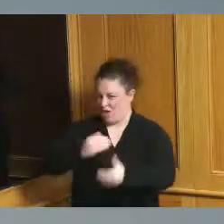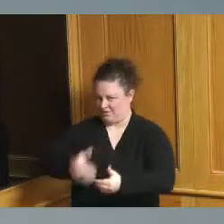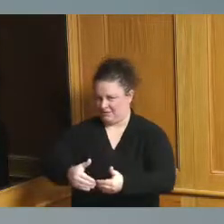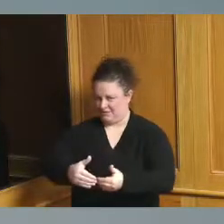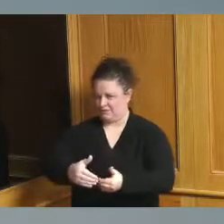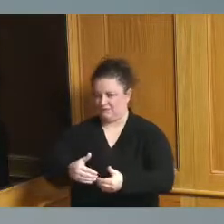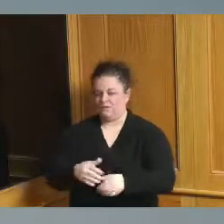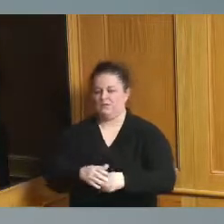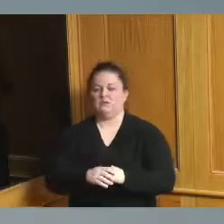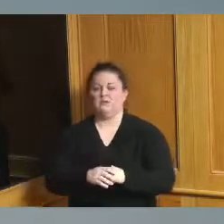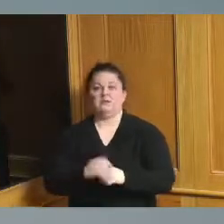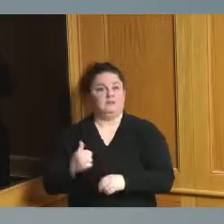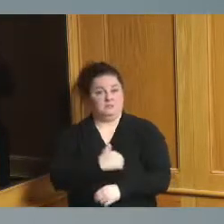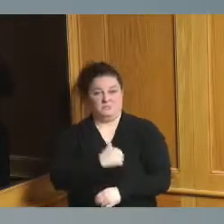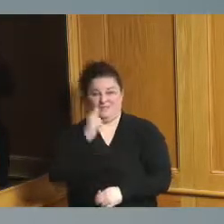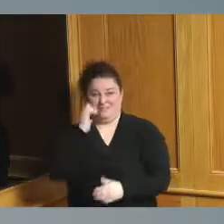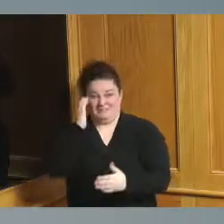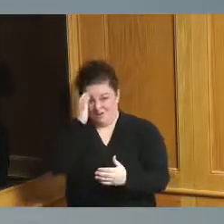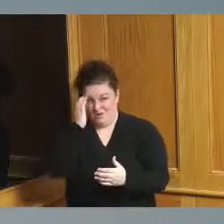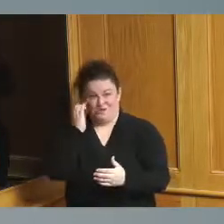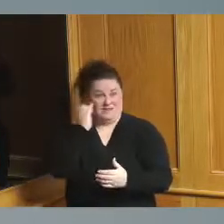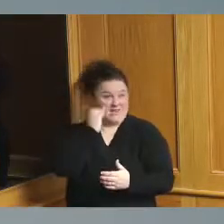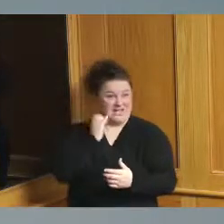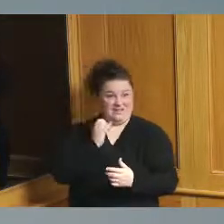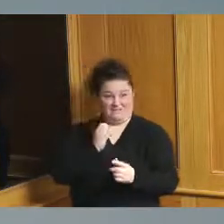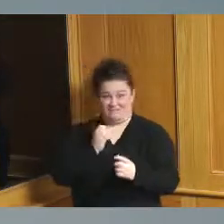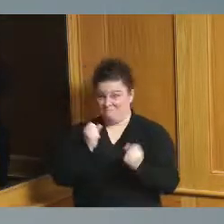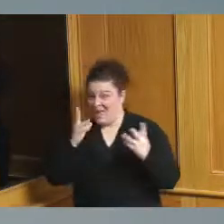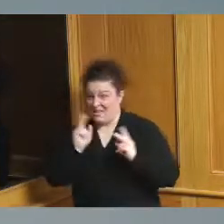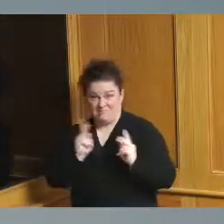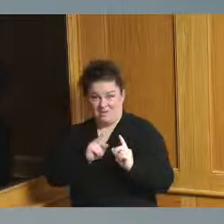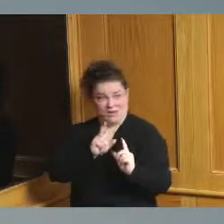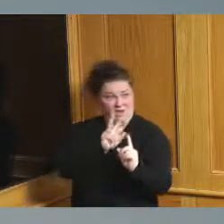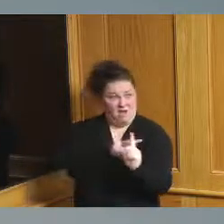we know that when you apply that over thousands of individuals and dozens of job classifications